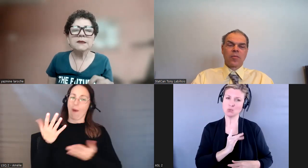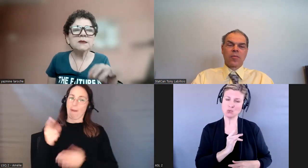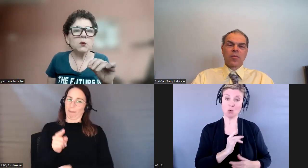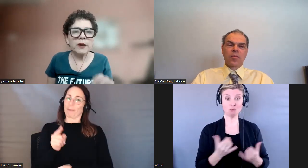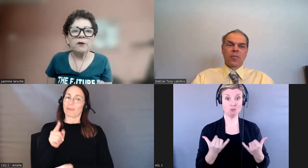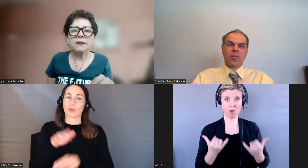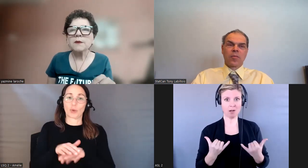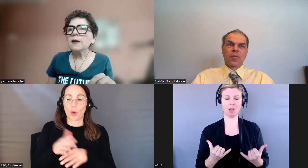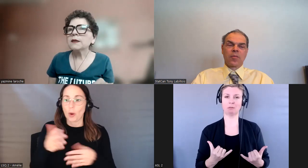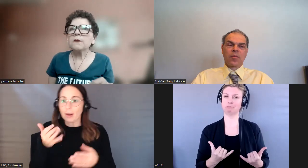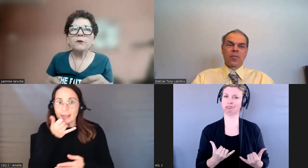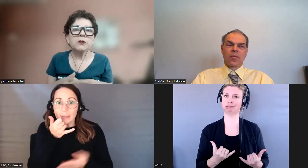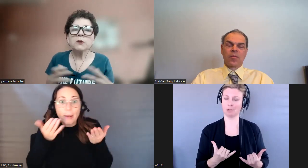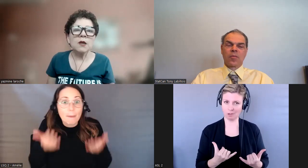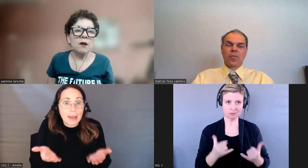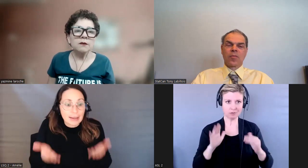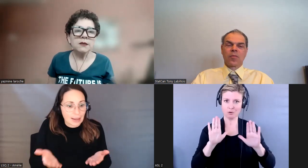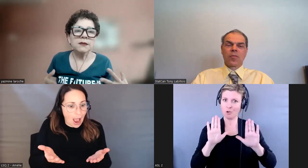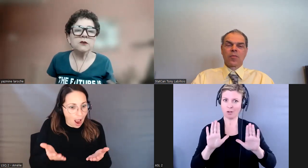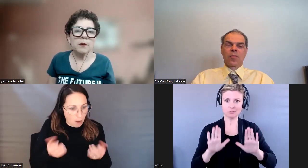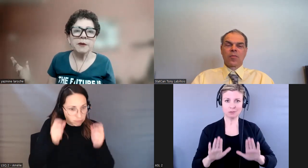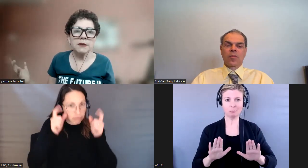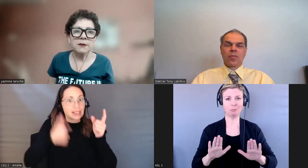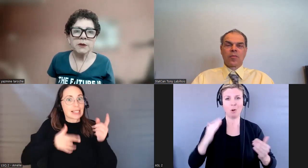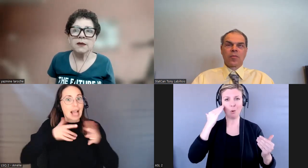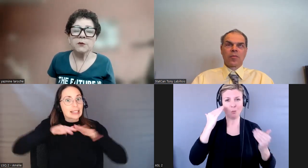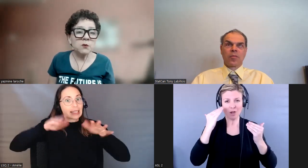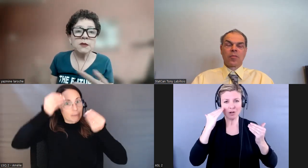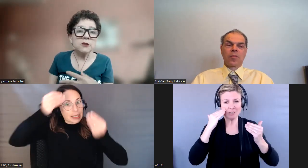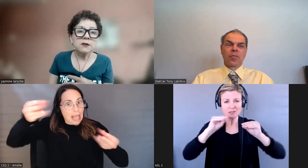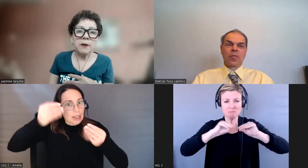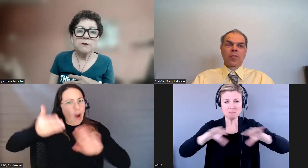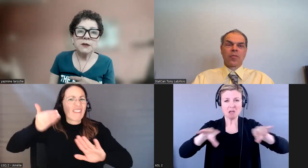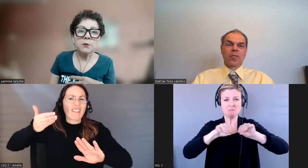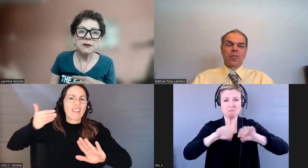this awareness because for too long the discussion about disability was really just about visible